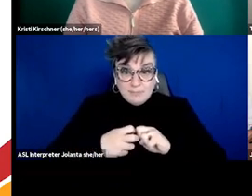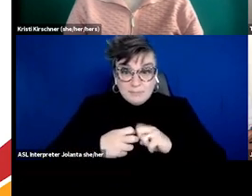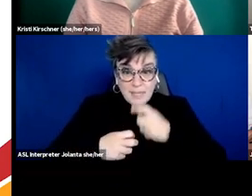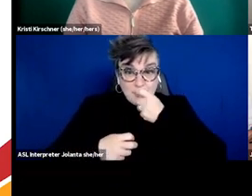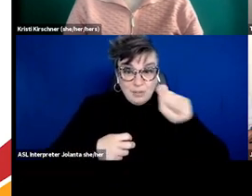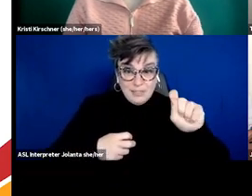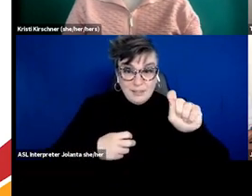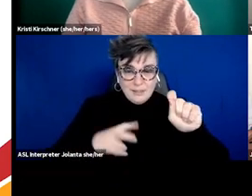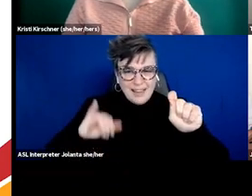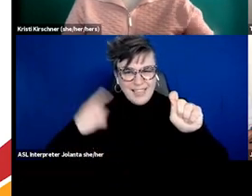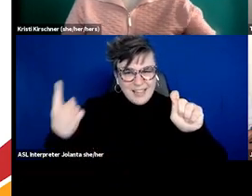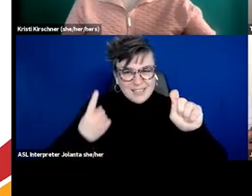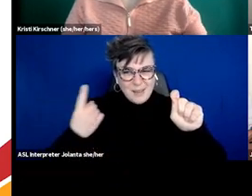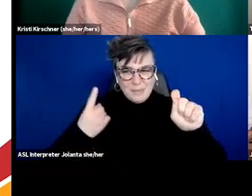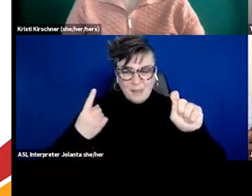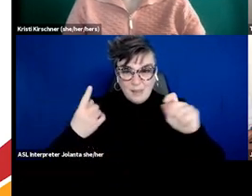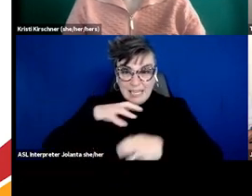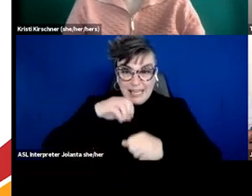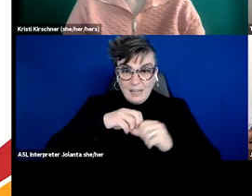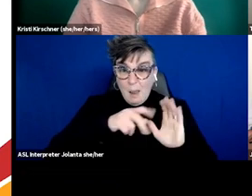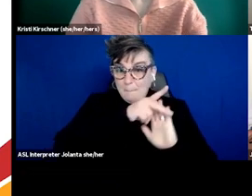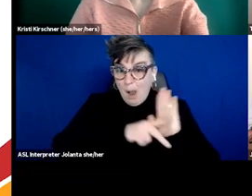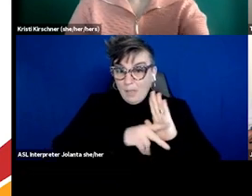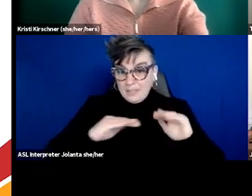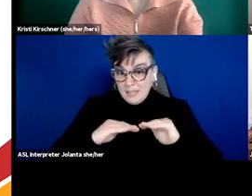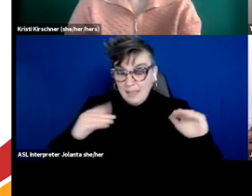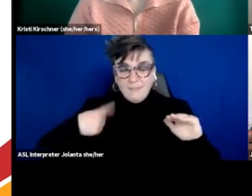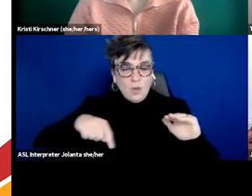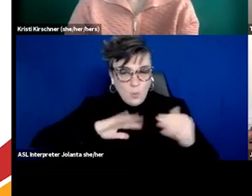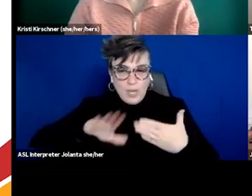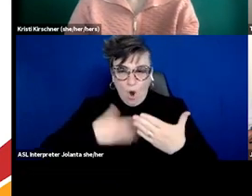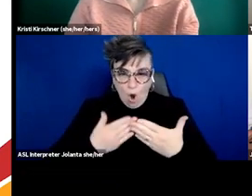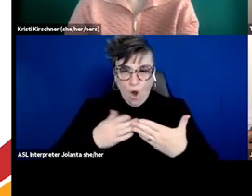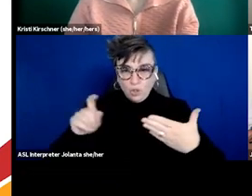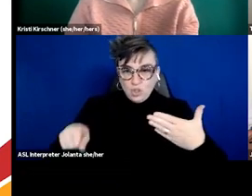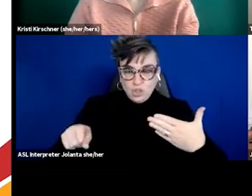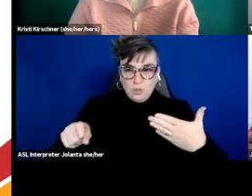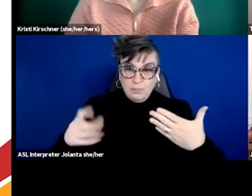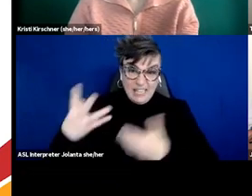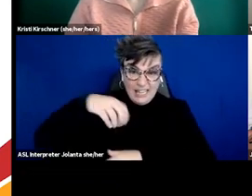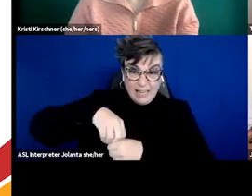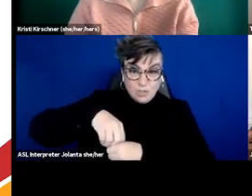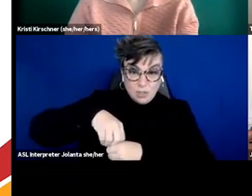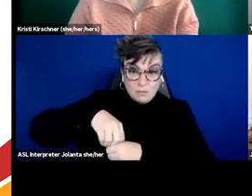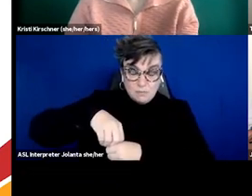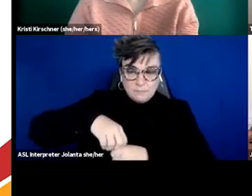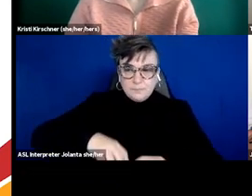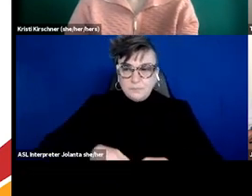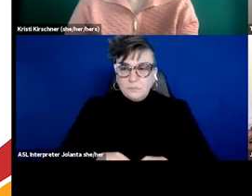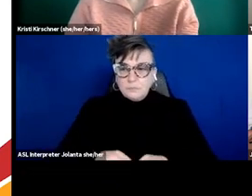think on a policy level, we all should certainly be engaged in. You know, I do think the lack